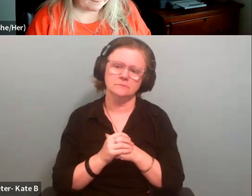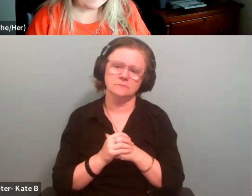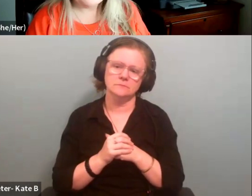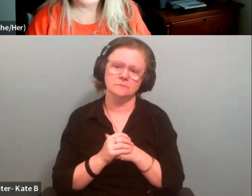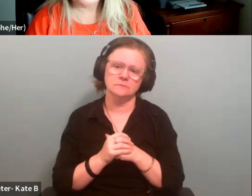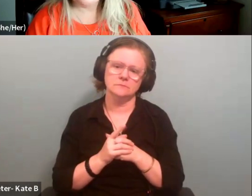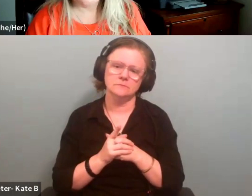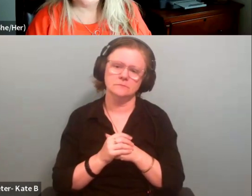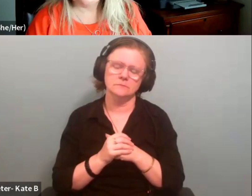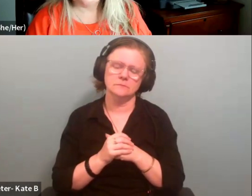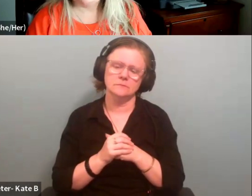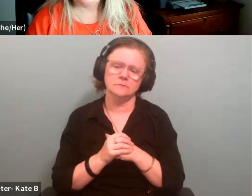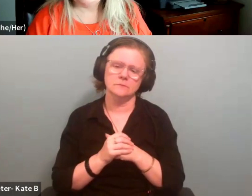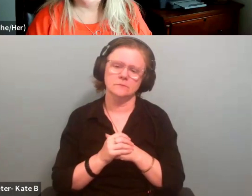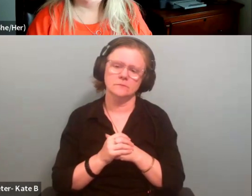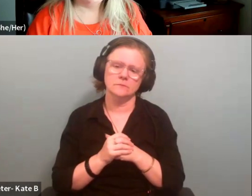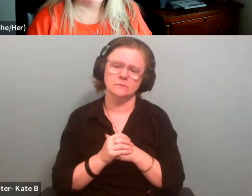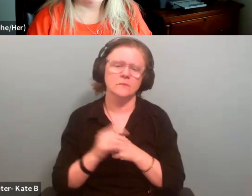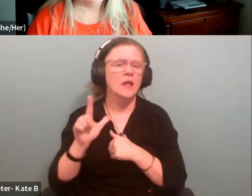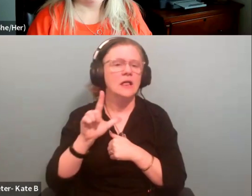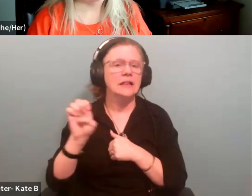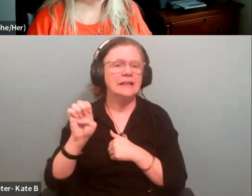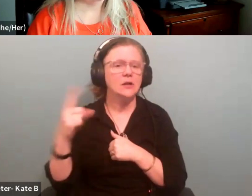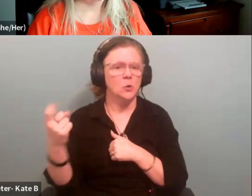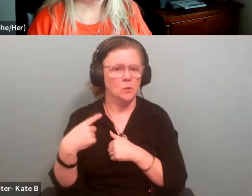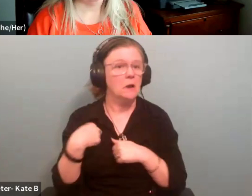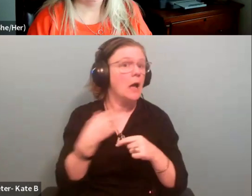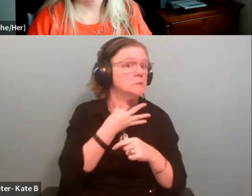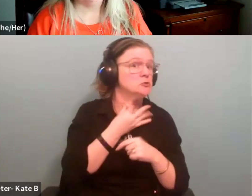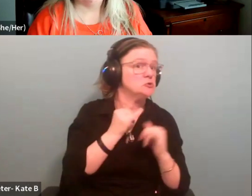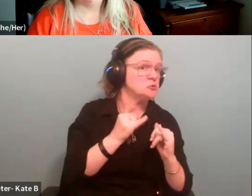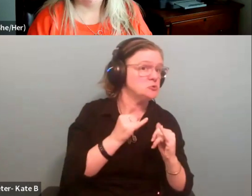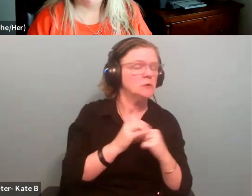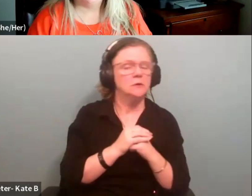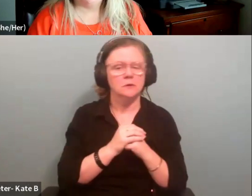question come in just now from Leigh, that I was wondering about as well, which is, can you